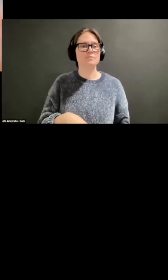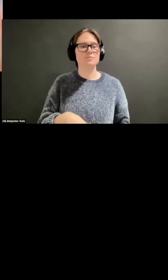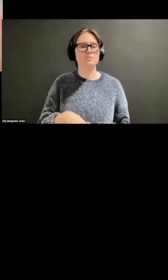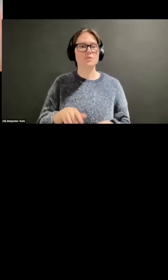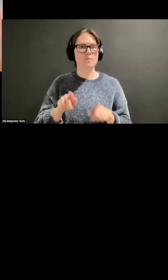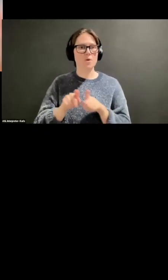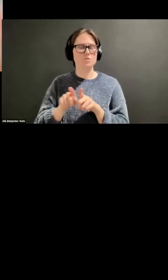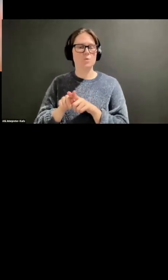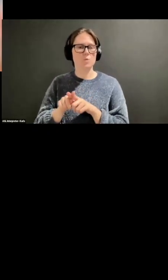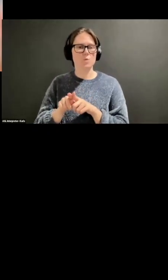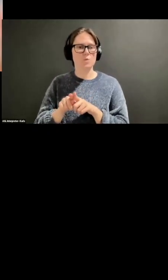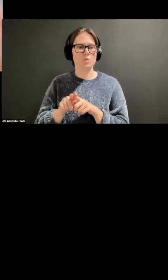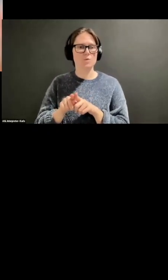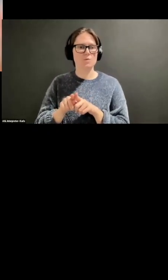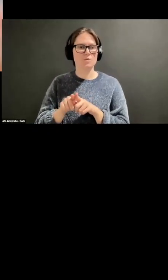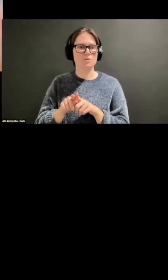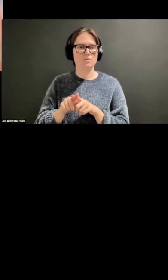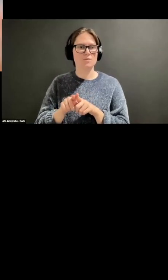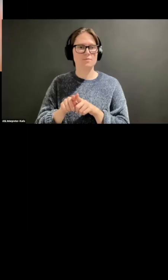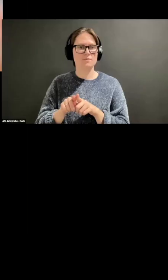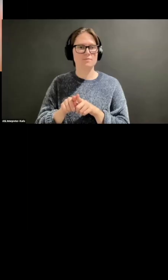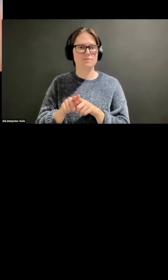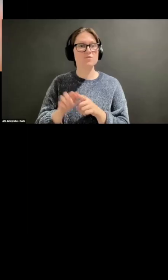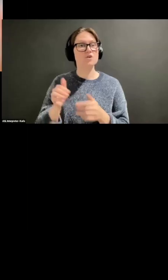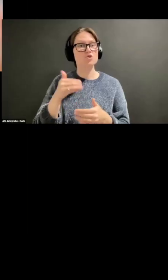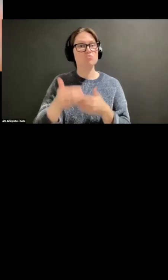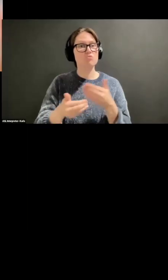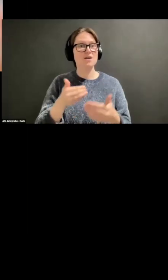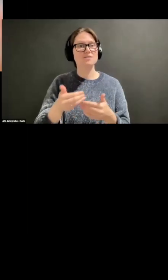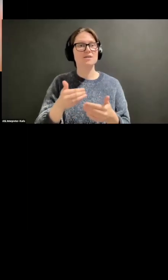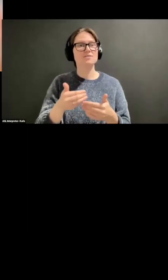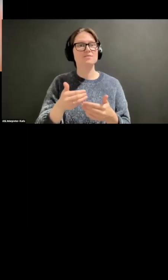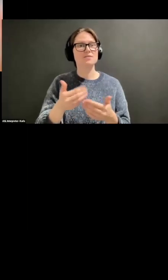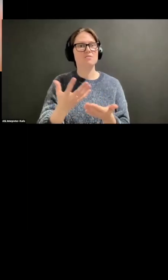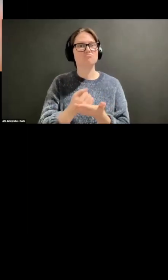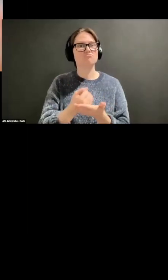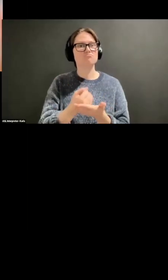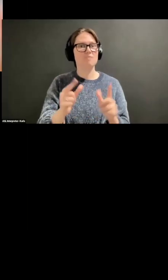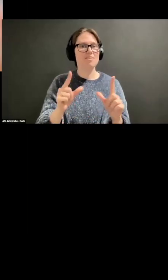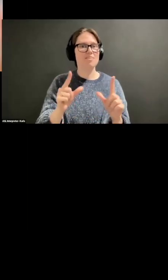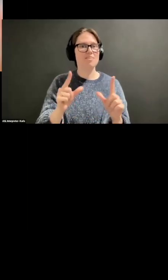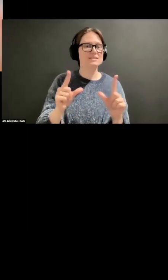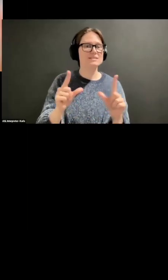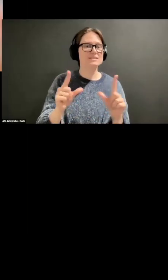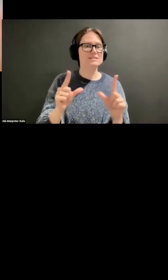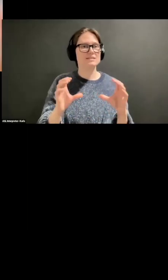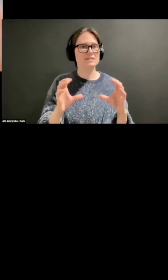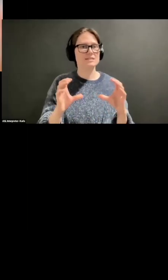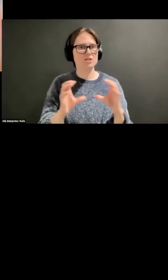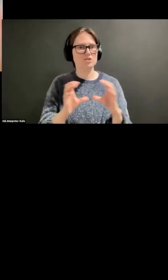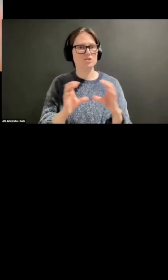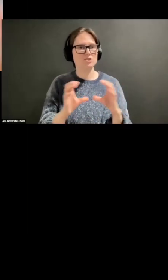process of becoming licensed and certified. I was met with incredible ableism and it,